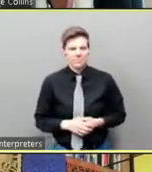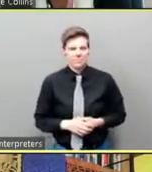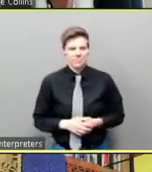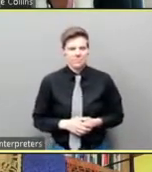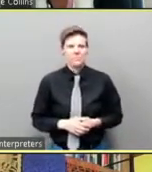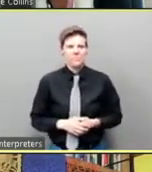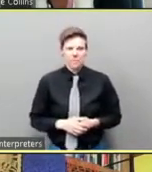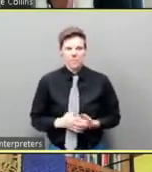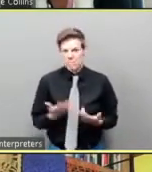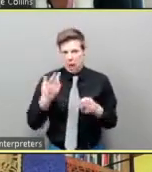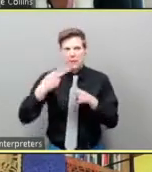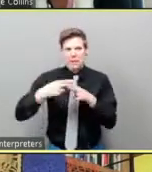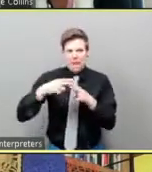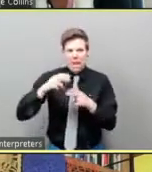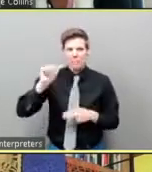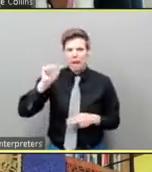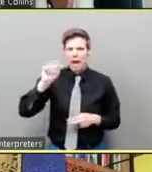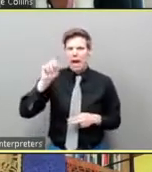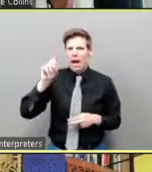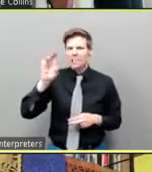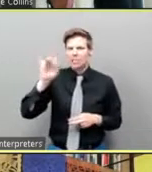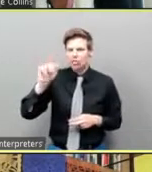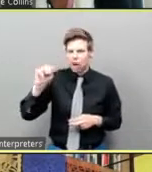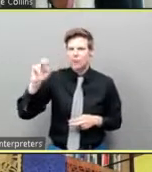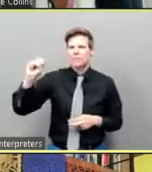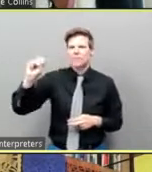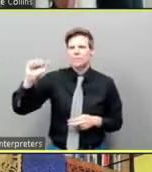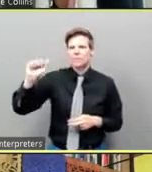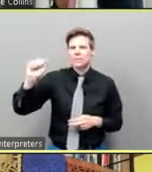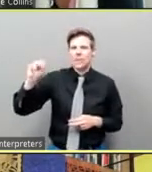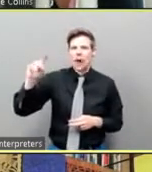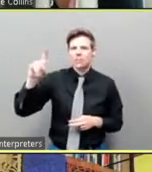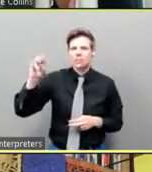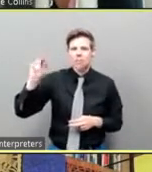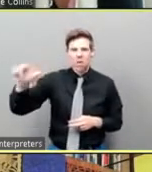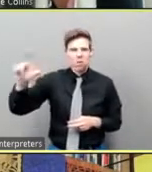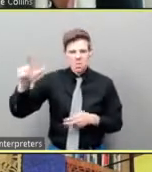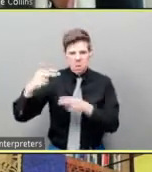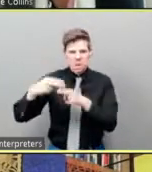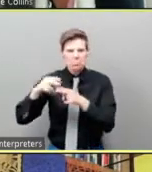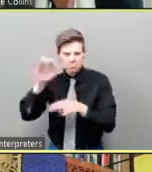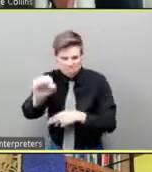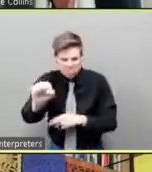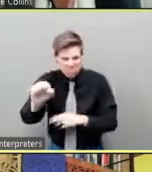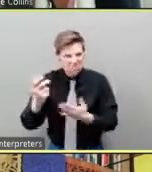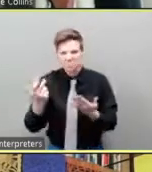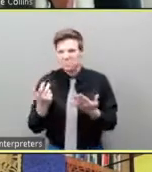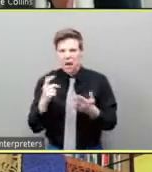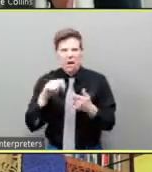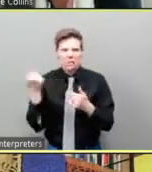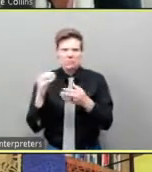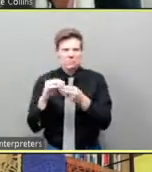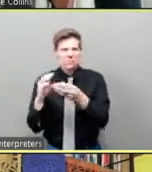support the Glasgow, the C. S. D. P. Connect to look online which is at the new Mexico Highlands um